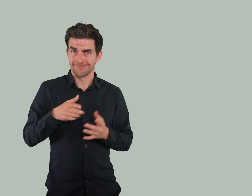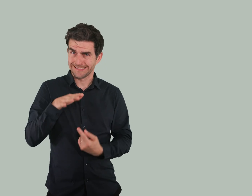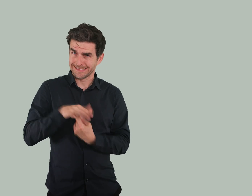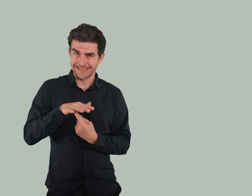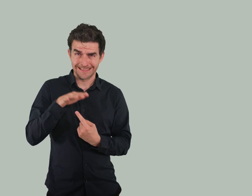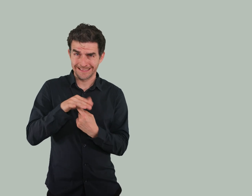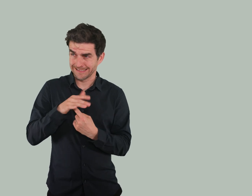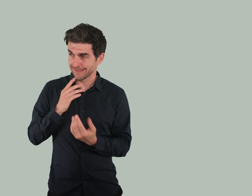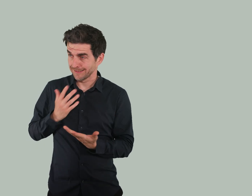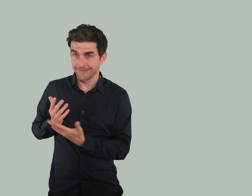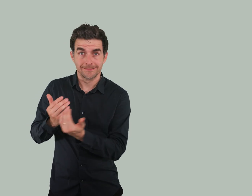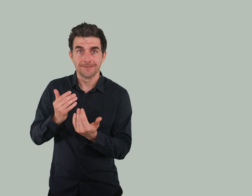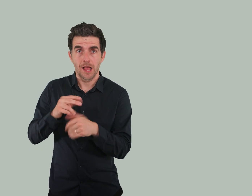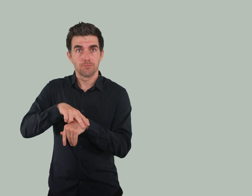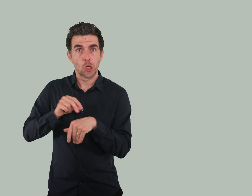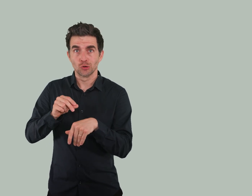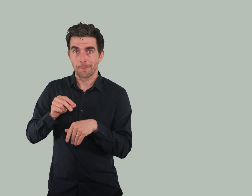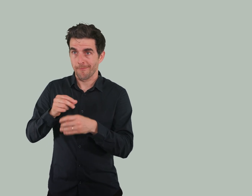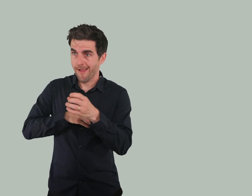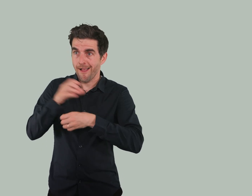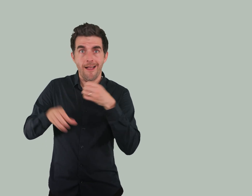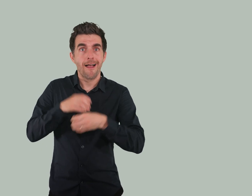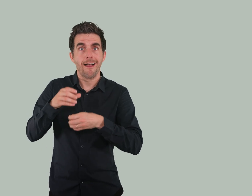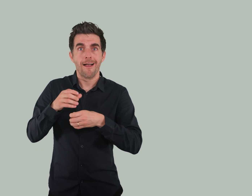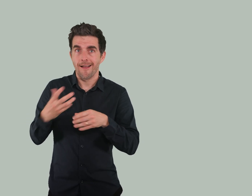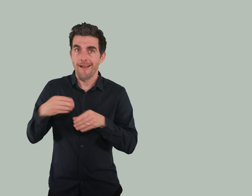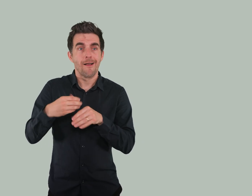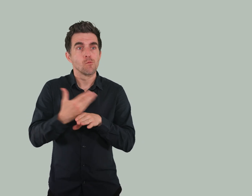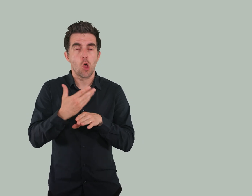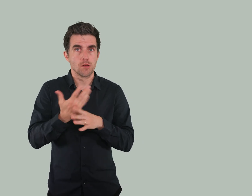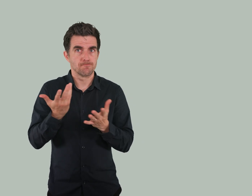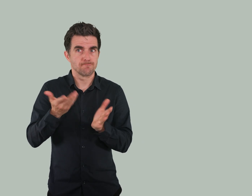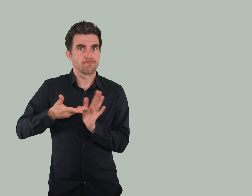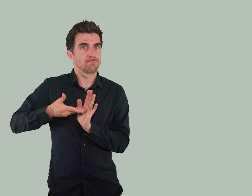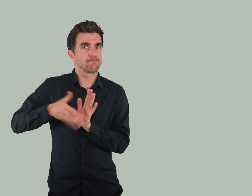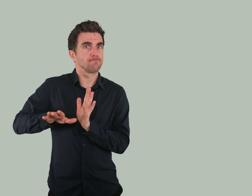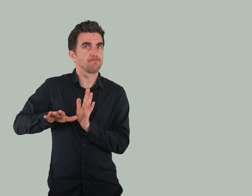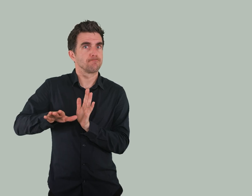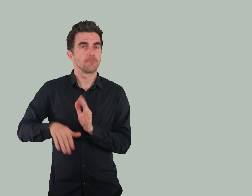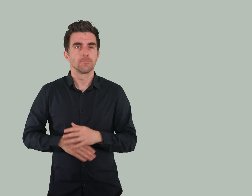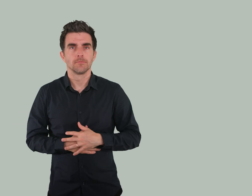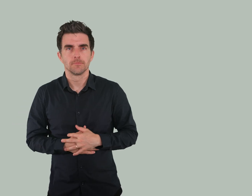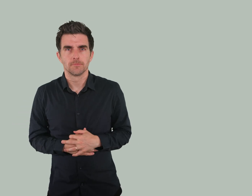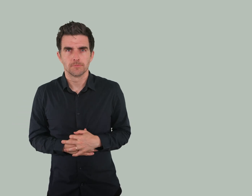The entry-level provision that matters most for young people outside work has been hollowed out.